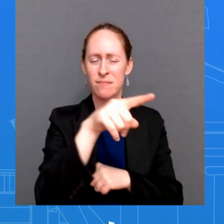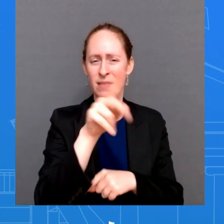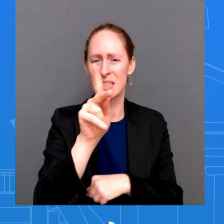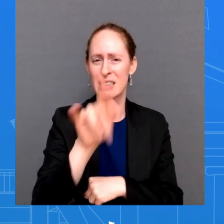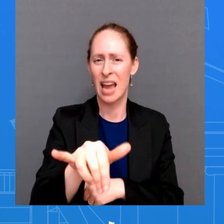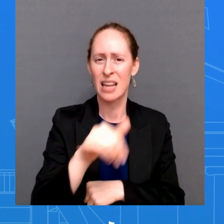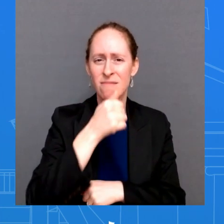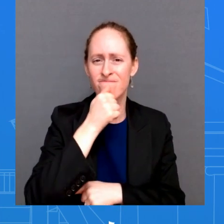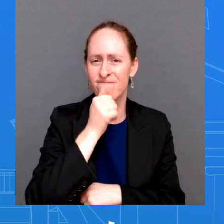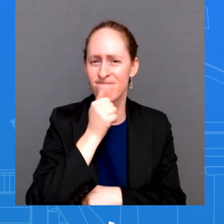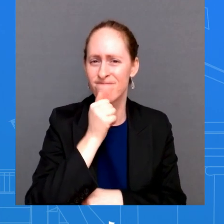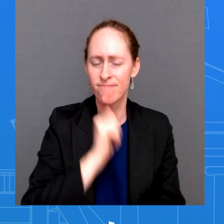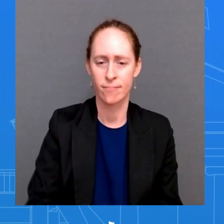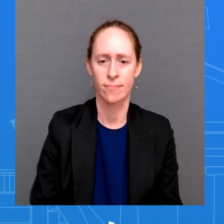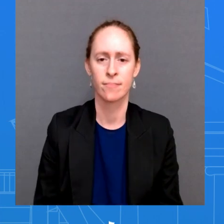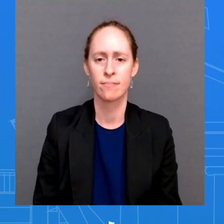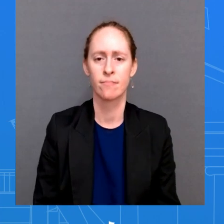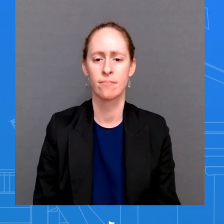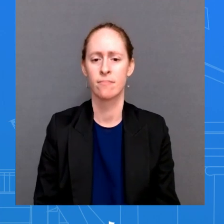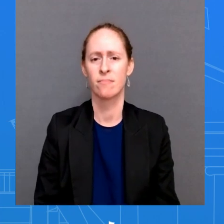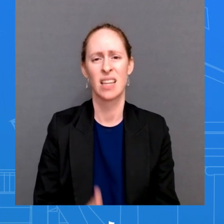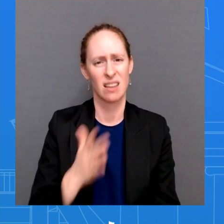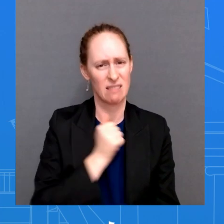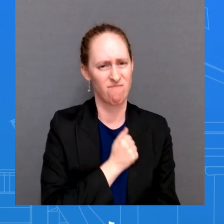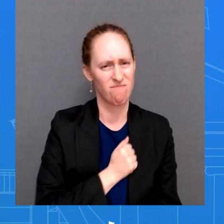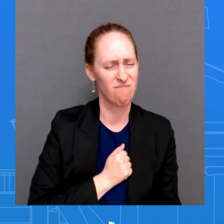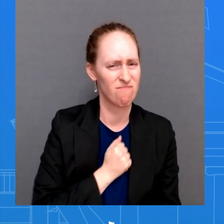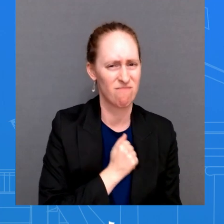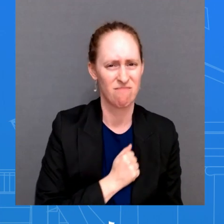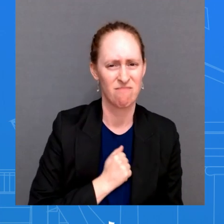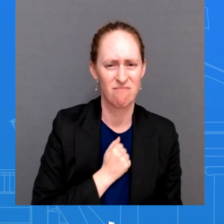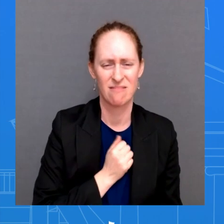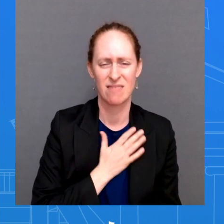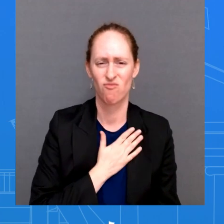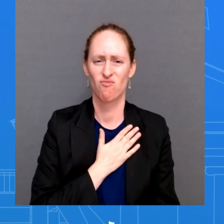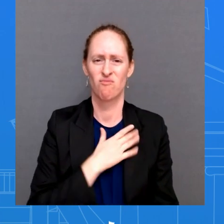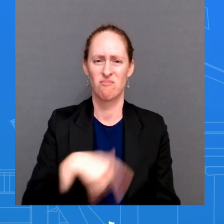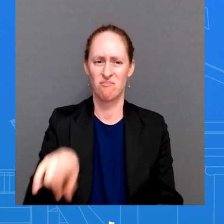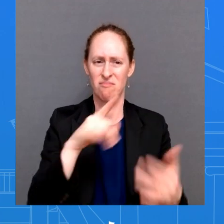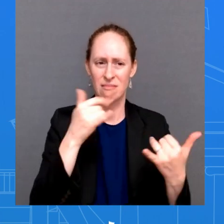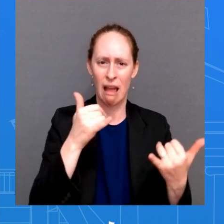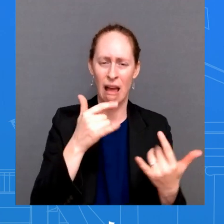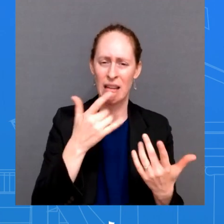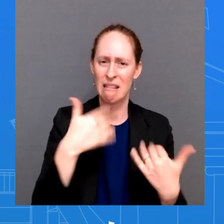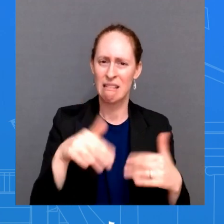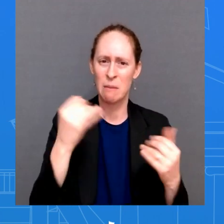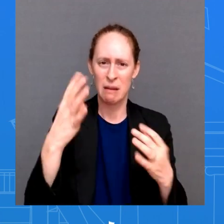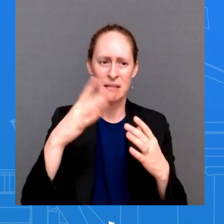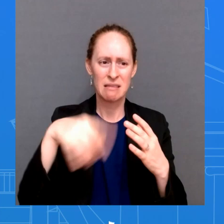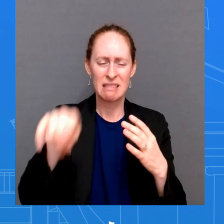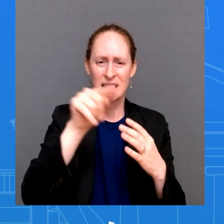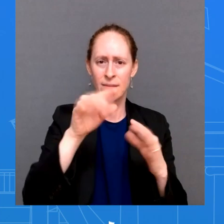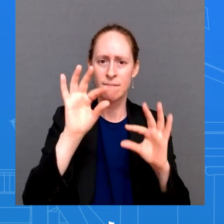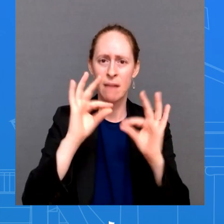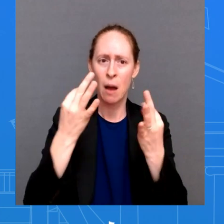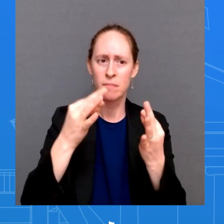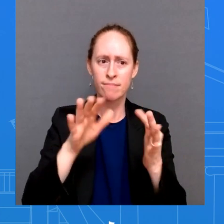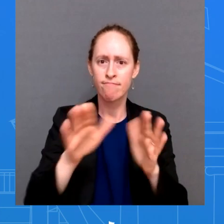who have lost loved ones and just lost so much in this period of time. The Press: But is a presidential trip there something that's even being considered? Is that something the President wants to do? Ms. Jean-Pierre: Well, as you know,